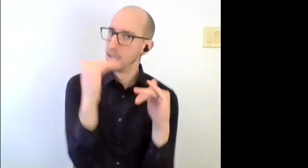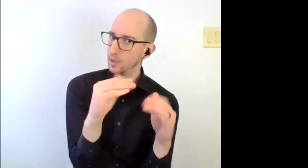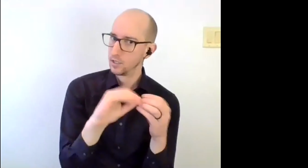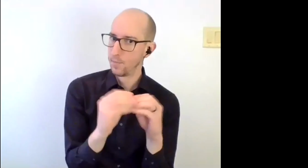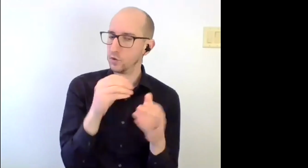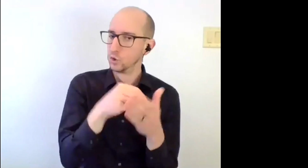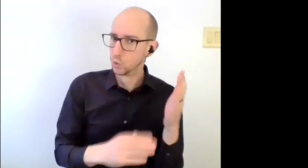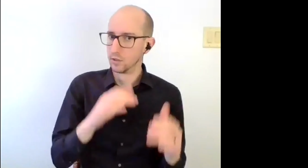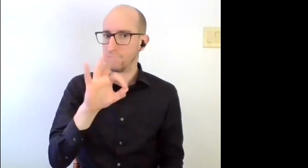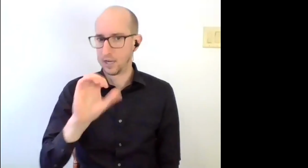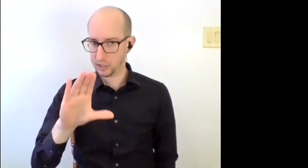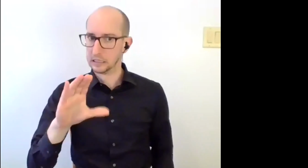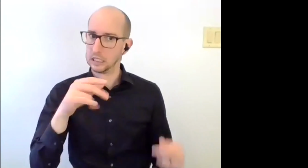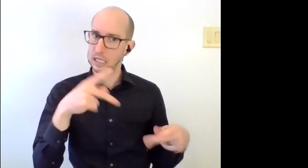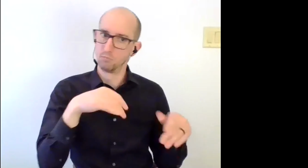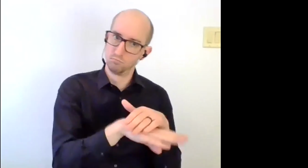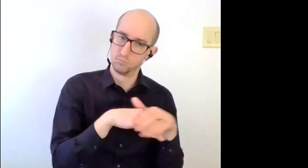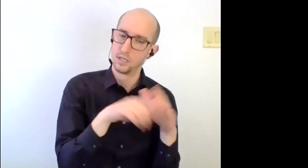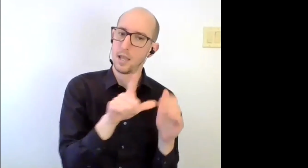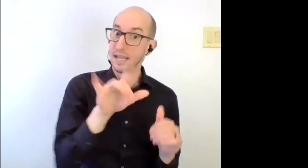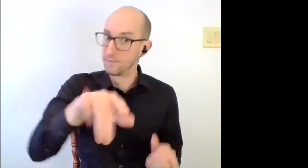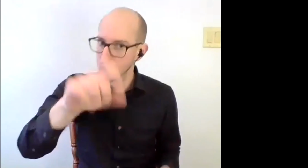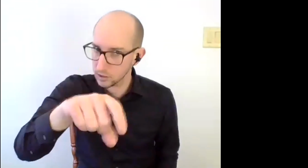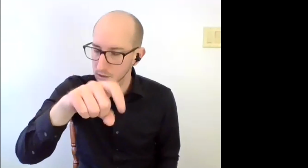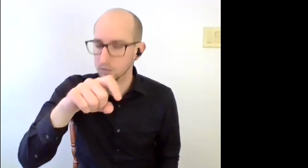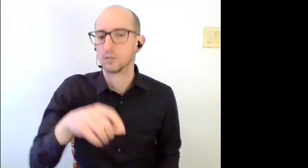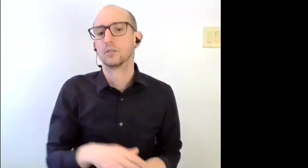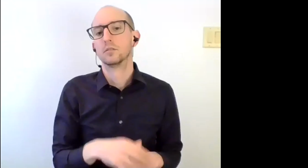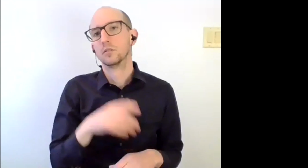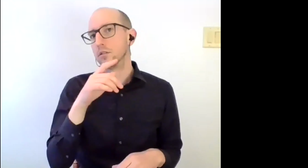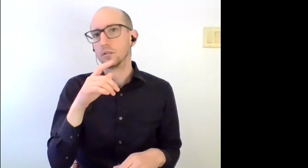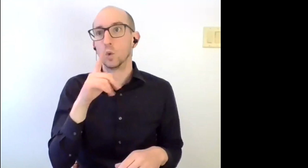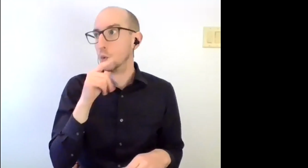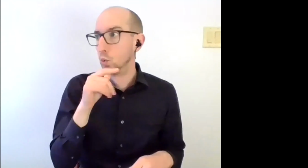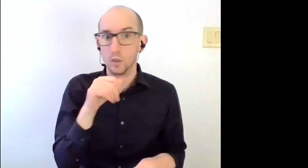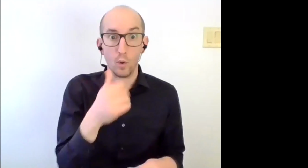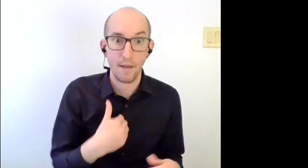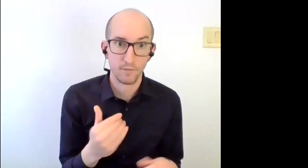and faculty only. It is closed to the public. I keep saying, limited numbers, so folks that need